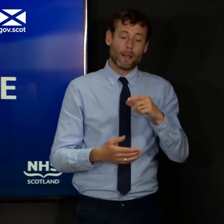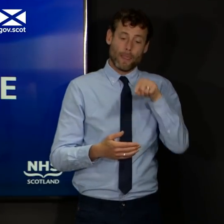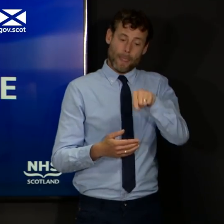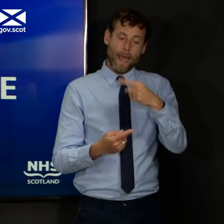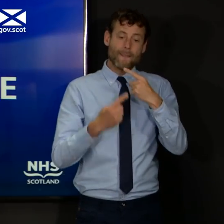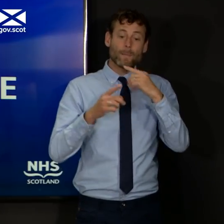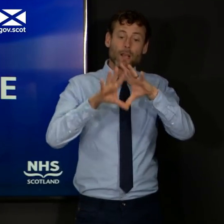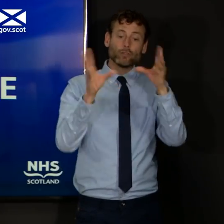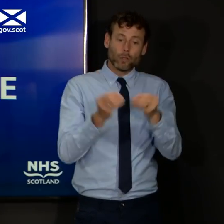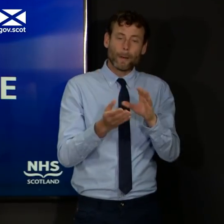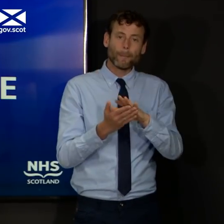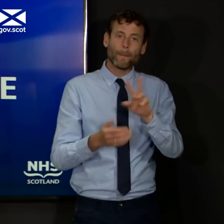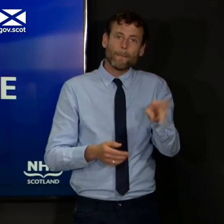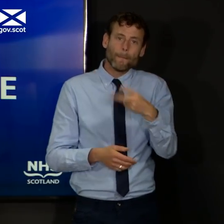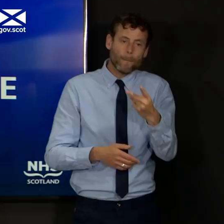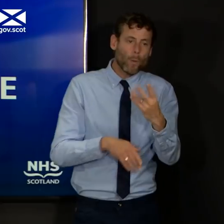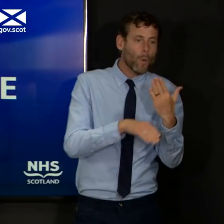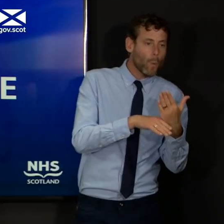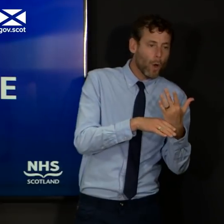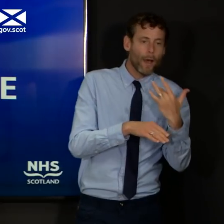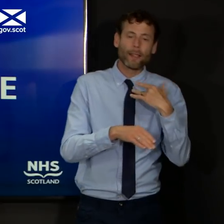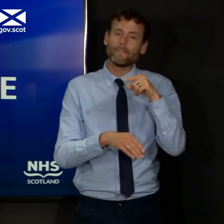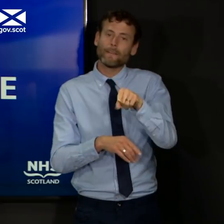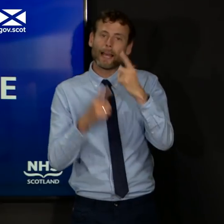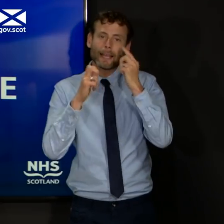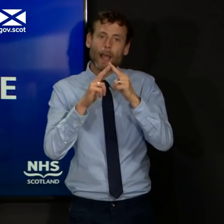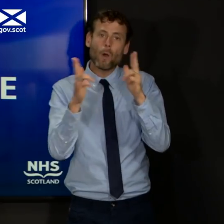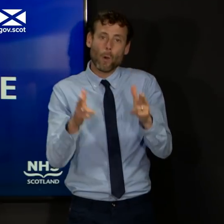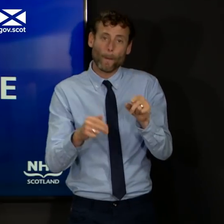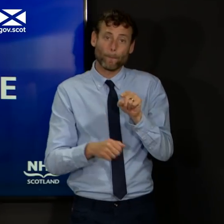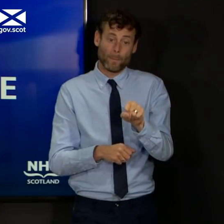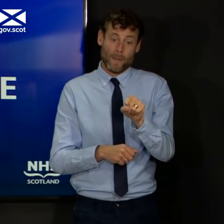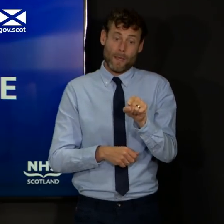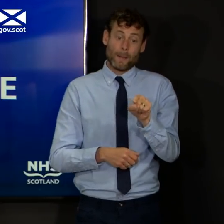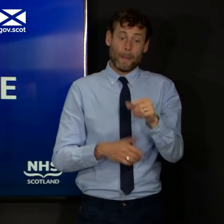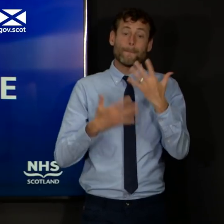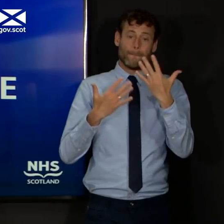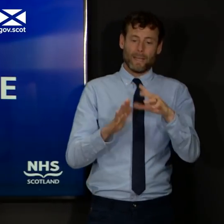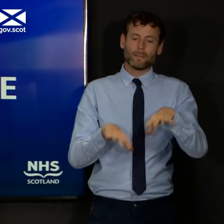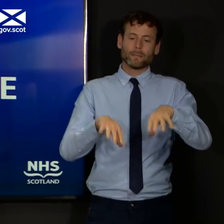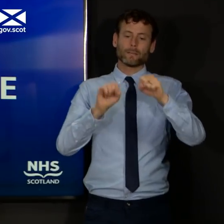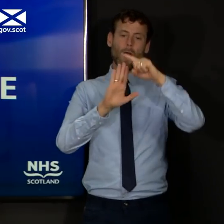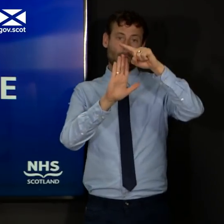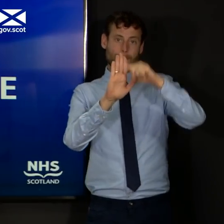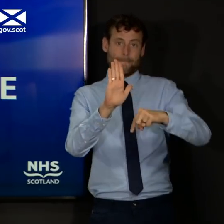It obviously shows that that was being taken in advance of the policy that was announced,